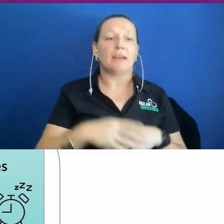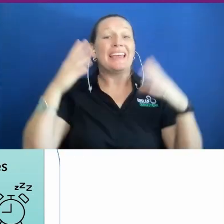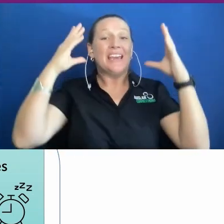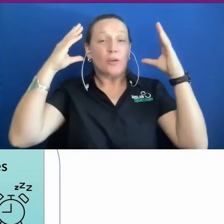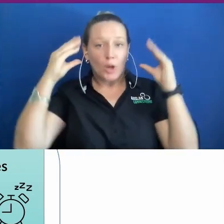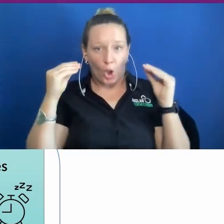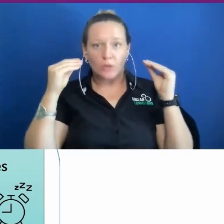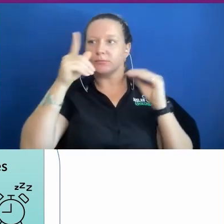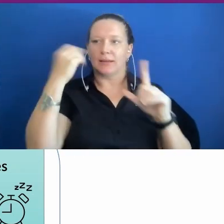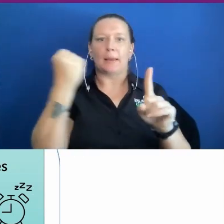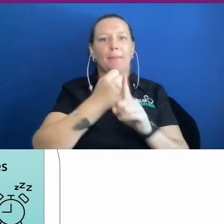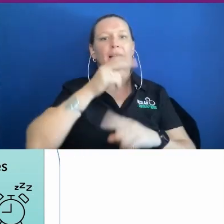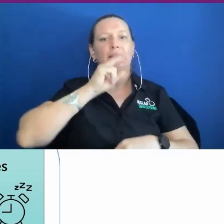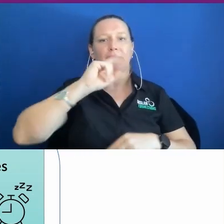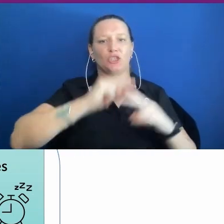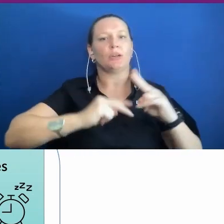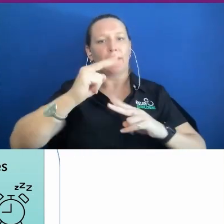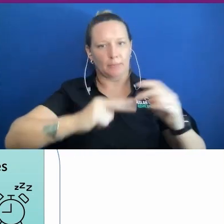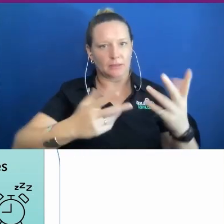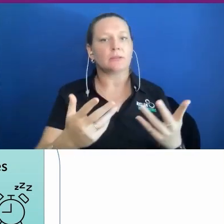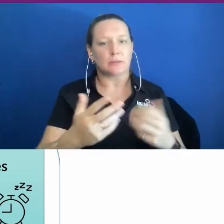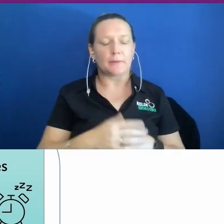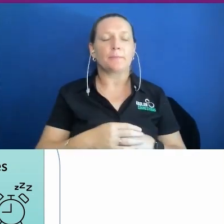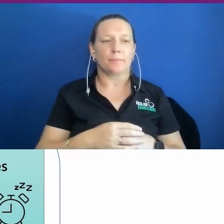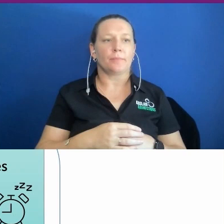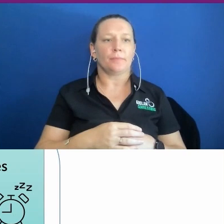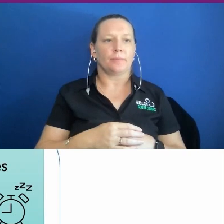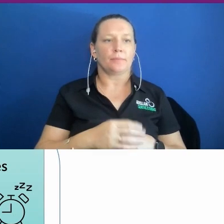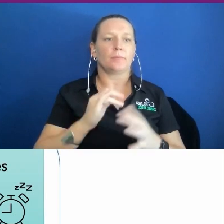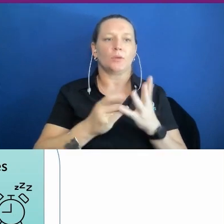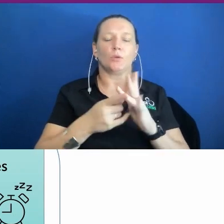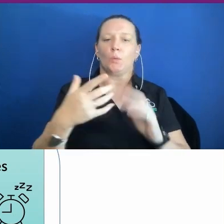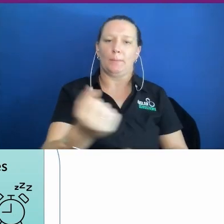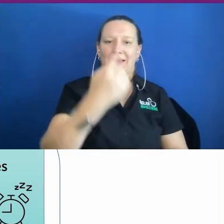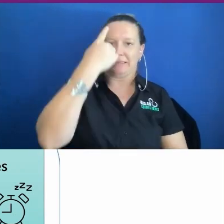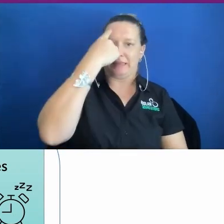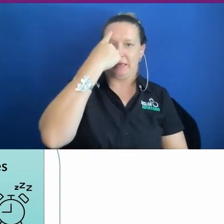about these other features alongside the communication, the speech and the language.